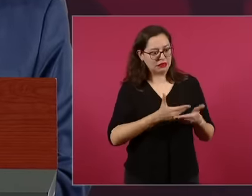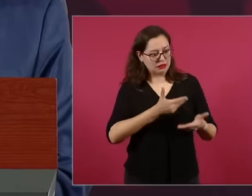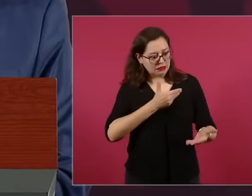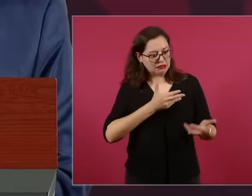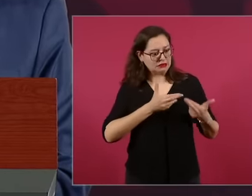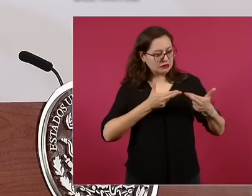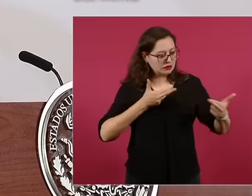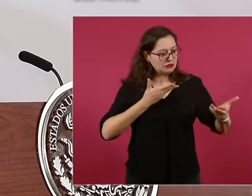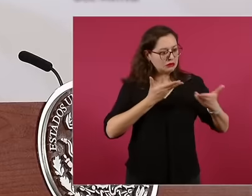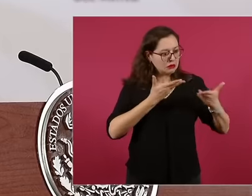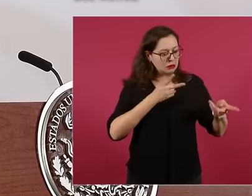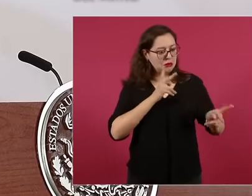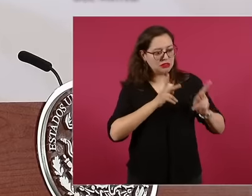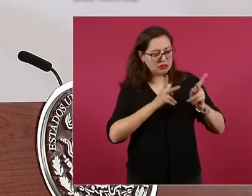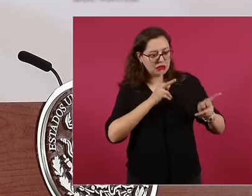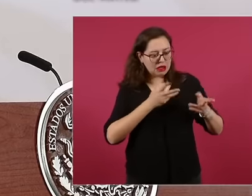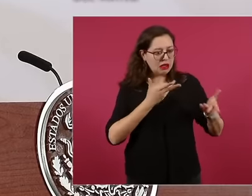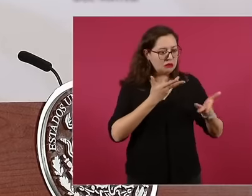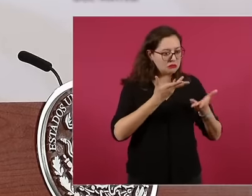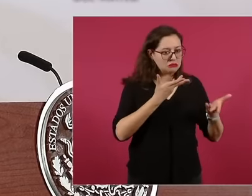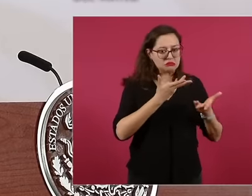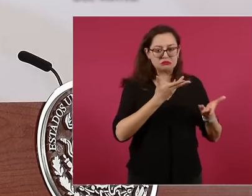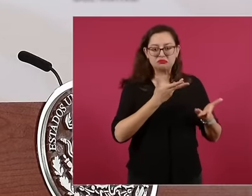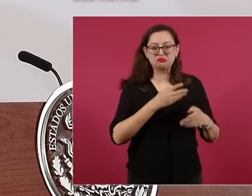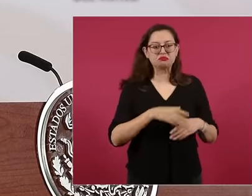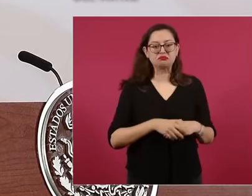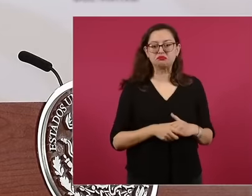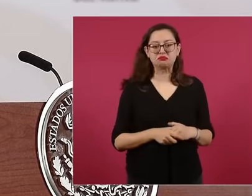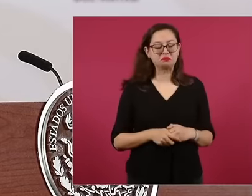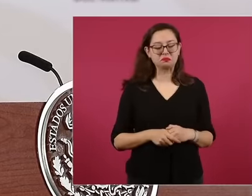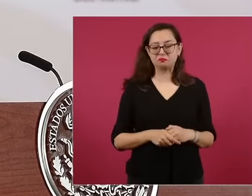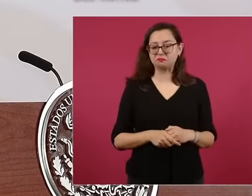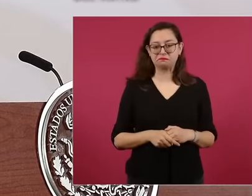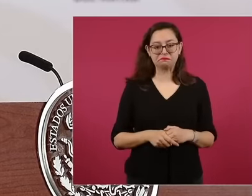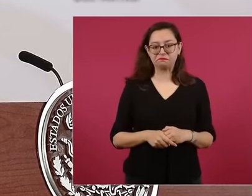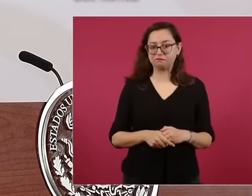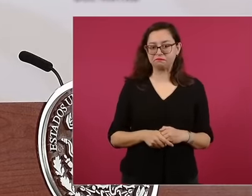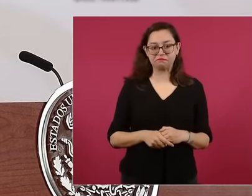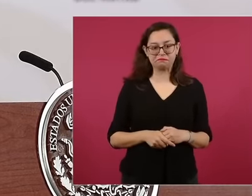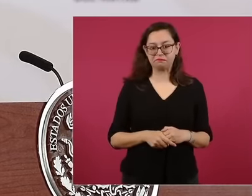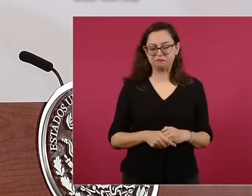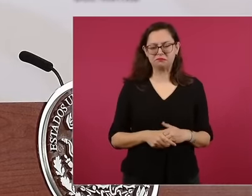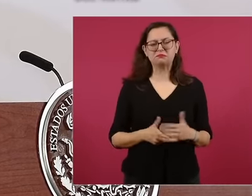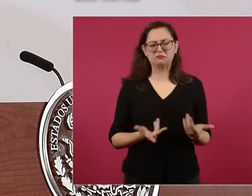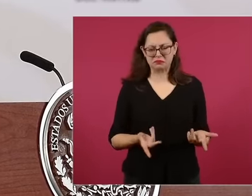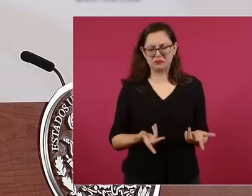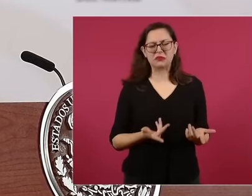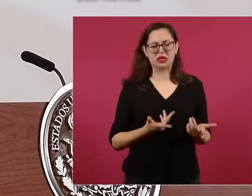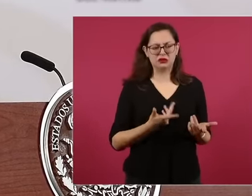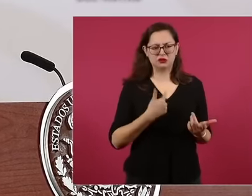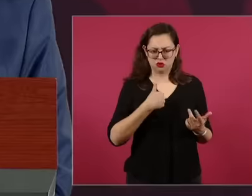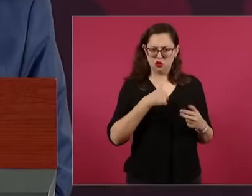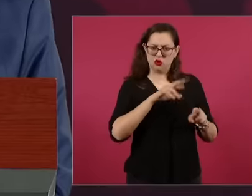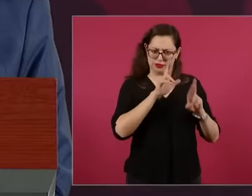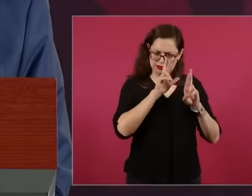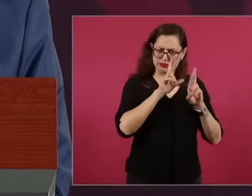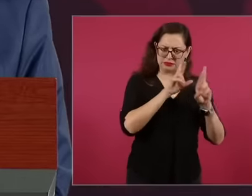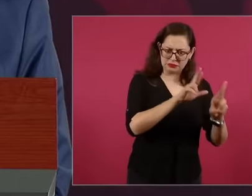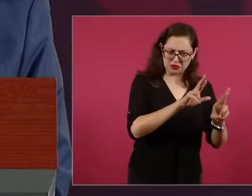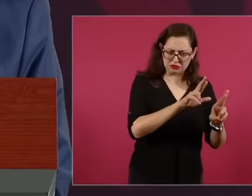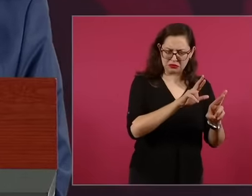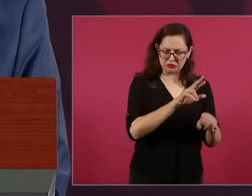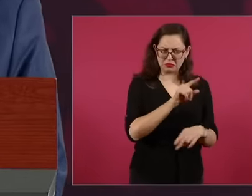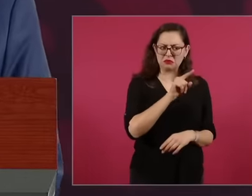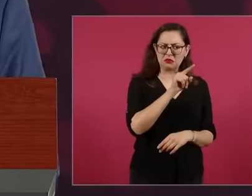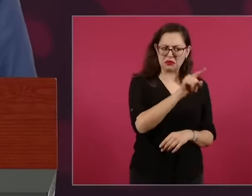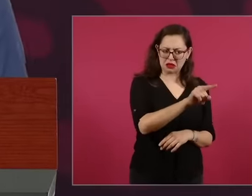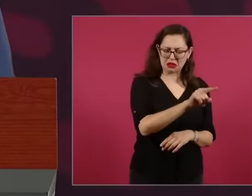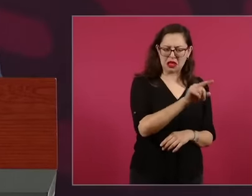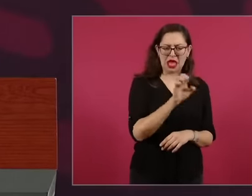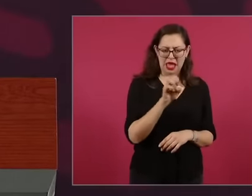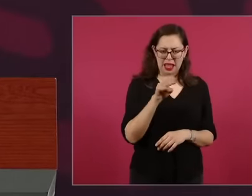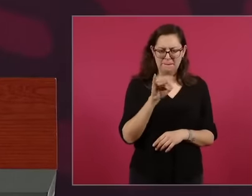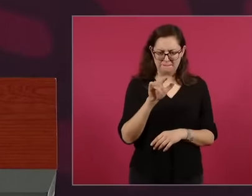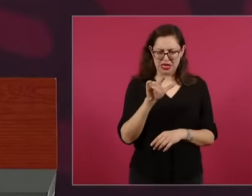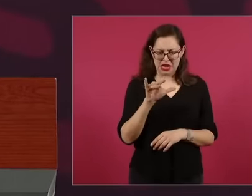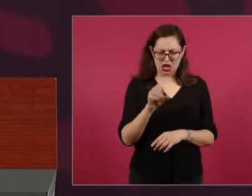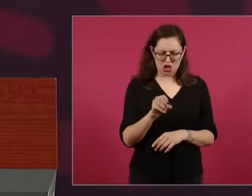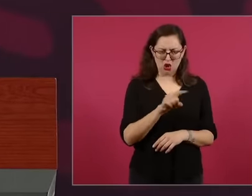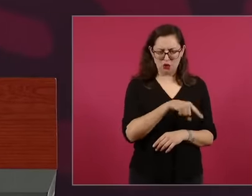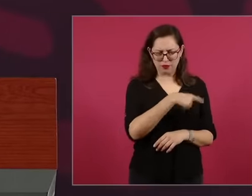was so respectful that he came to